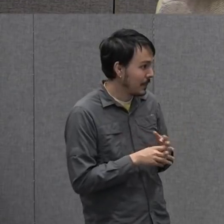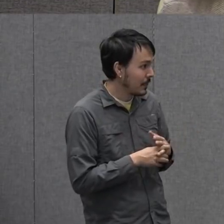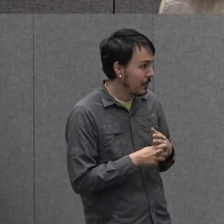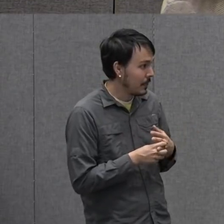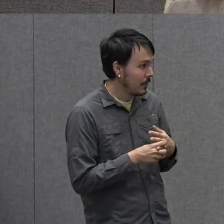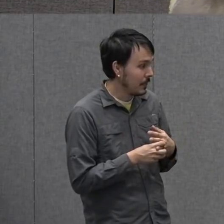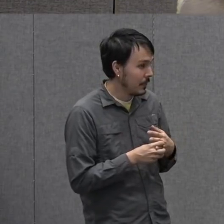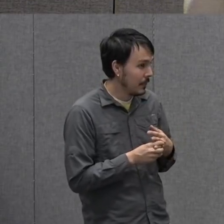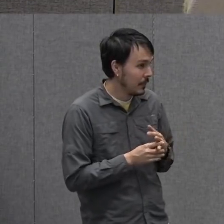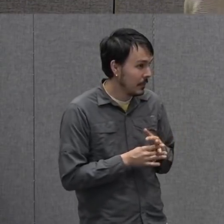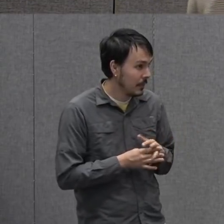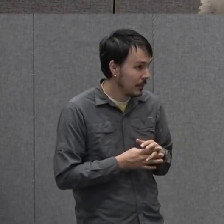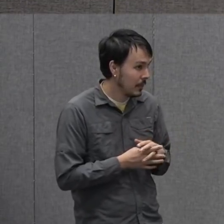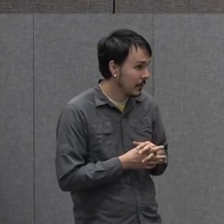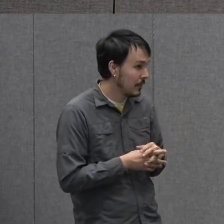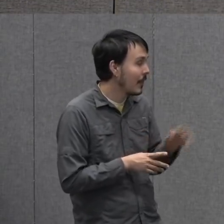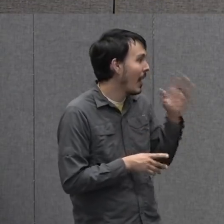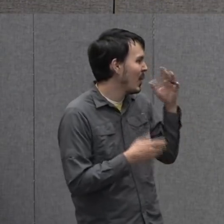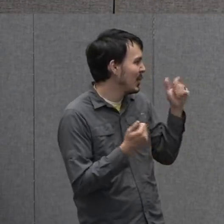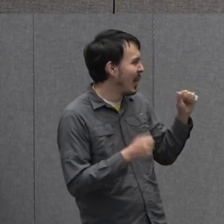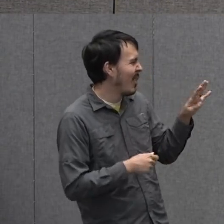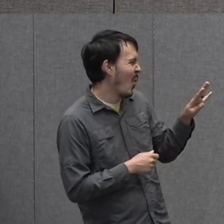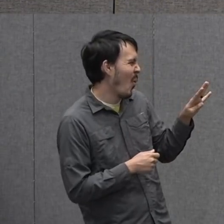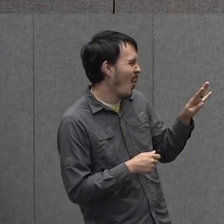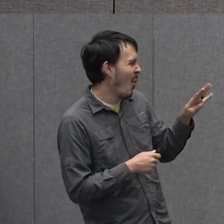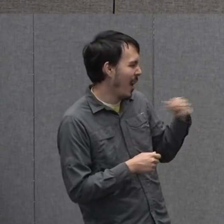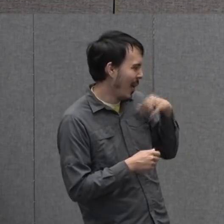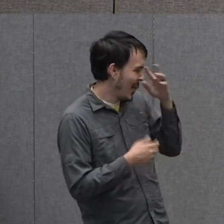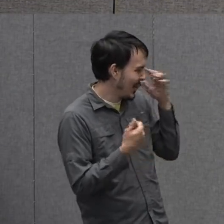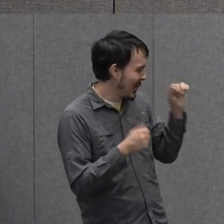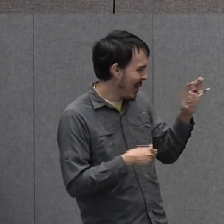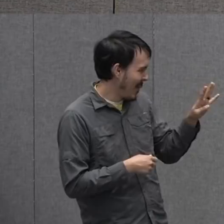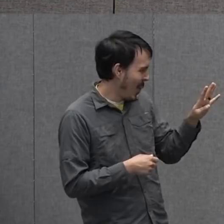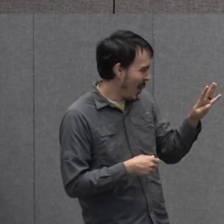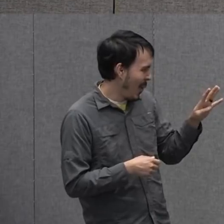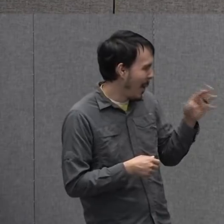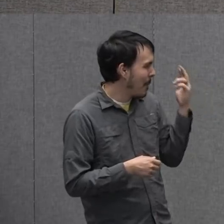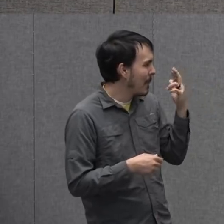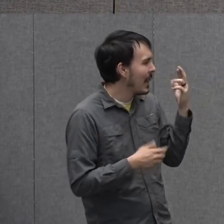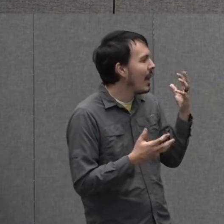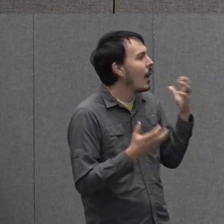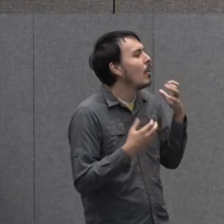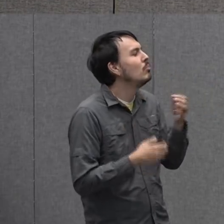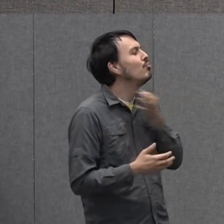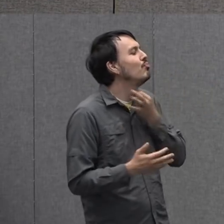Four, I'm gonna try a four here. Just 'cause I'm curious.